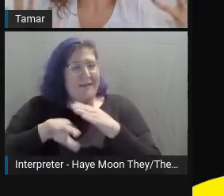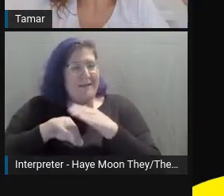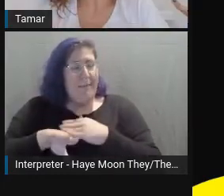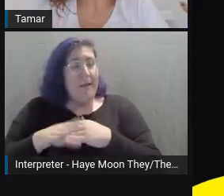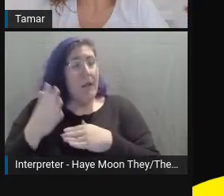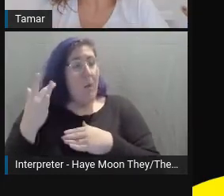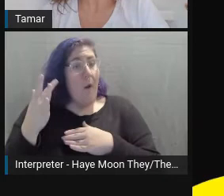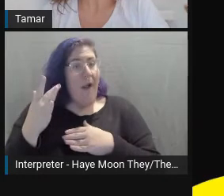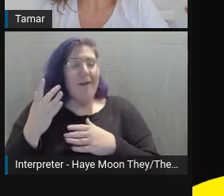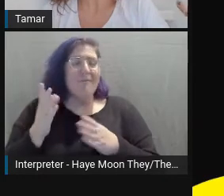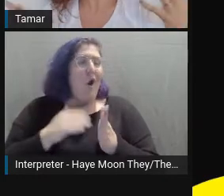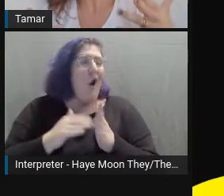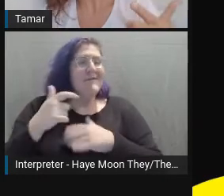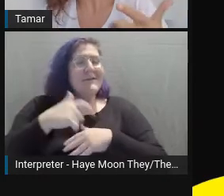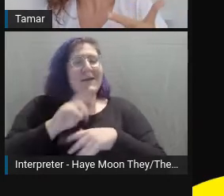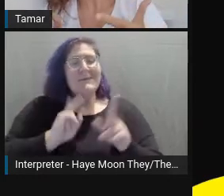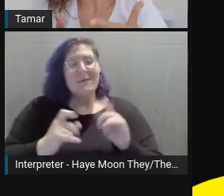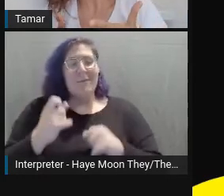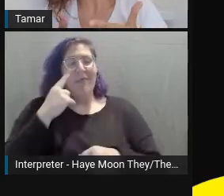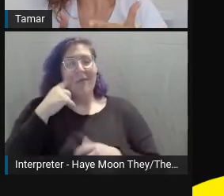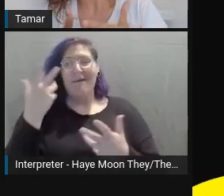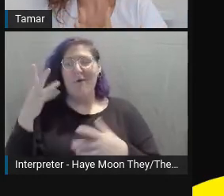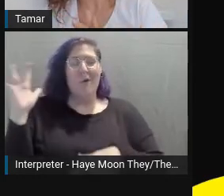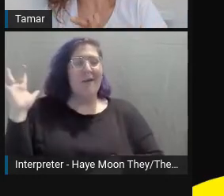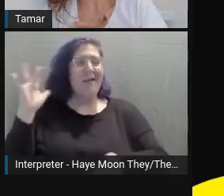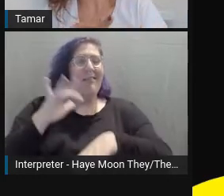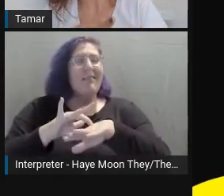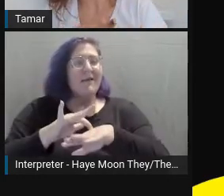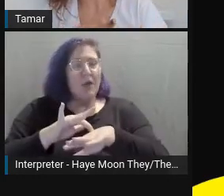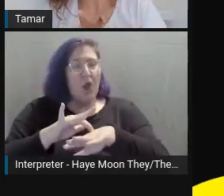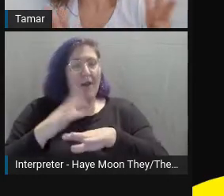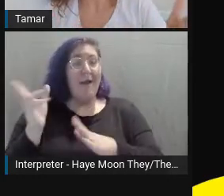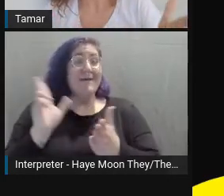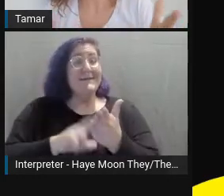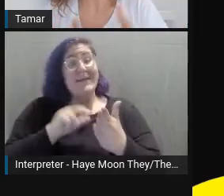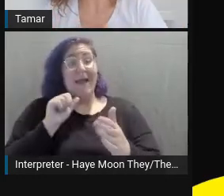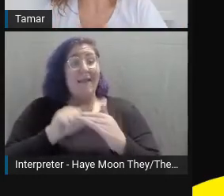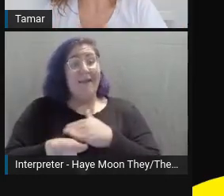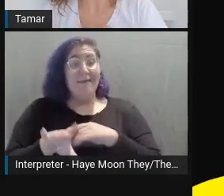if I've already clicked on the sign-in icon or pressed on it